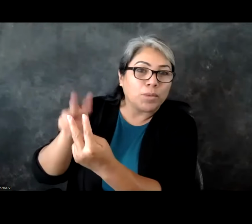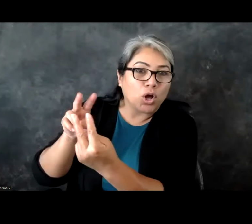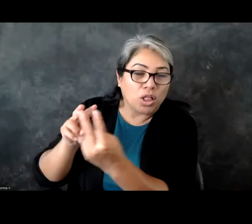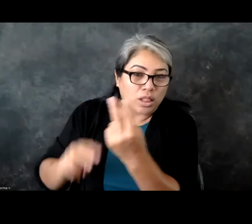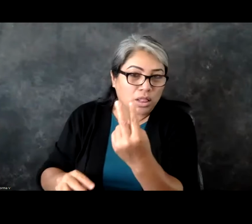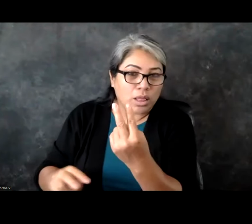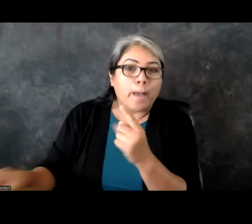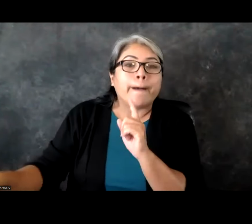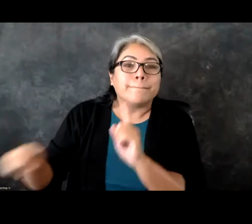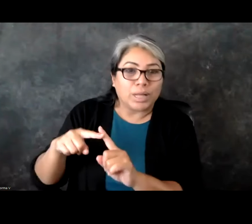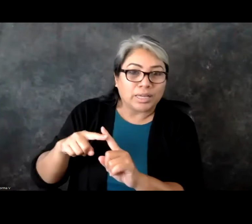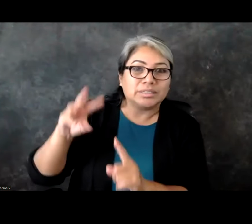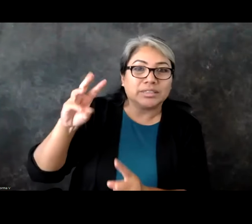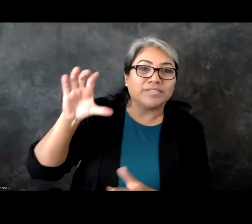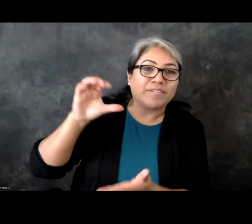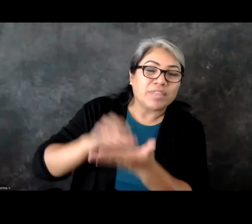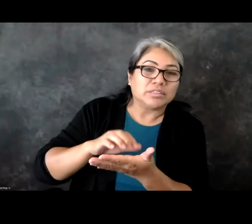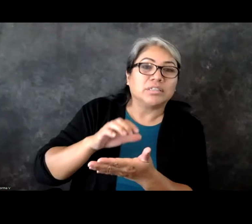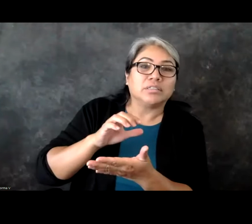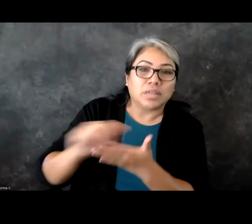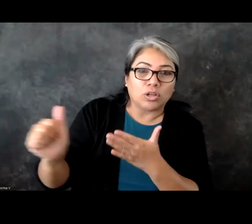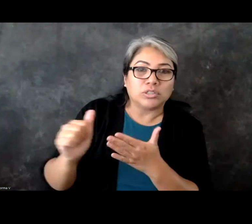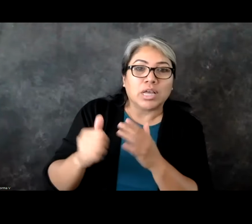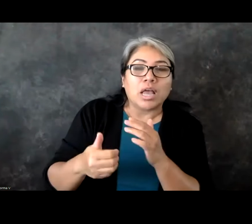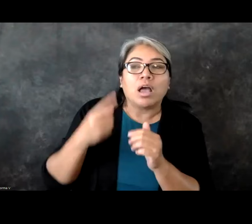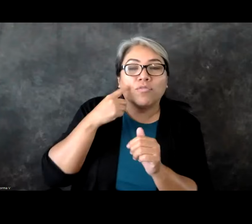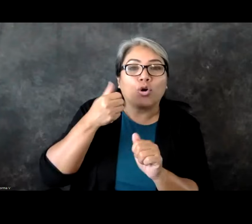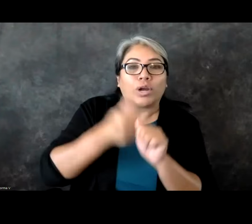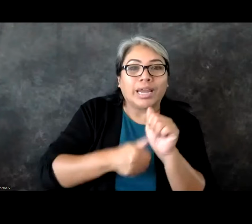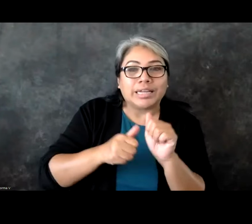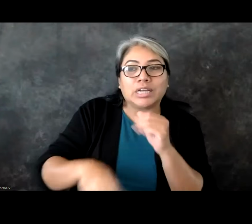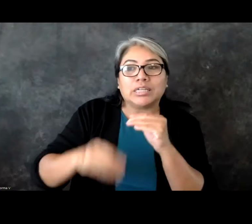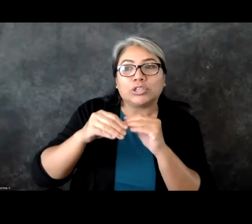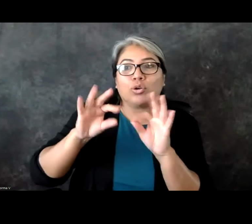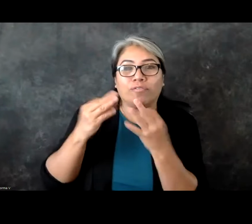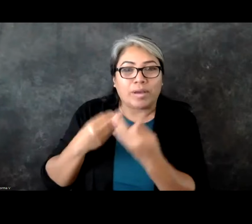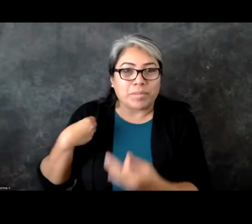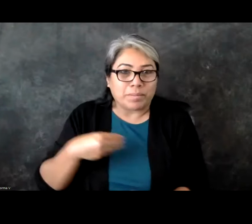130,000 for a single individual. And then $195,000